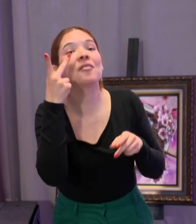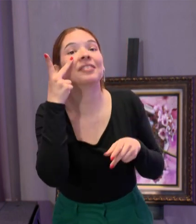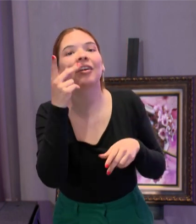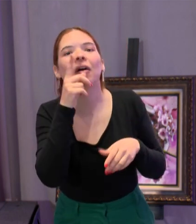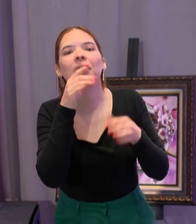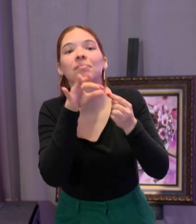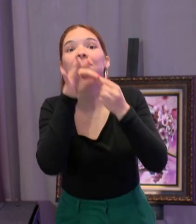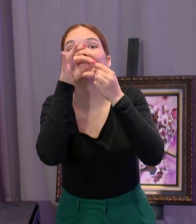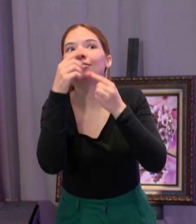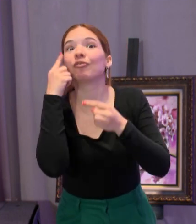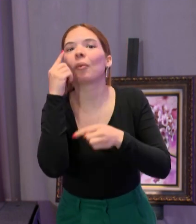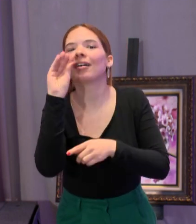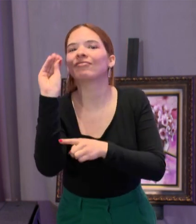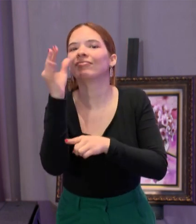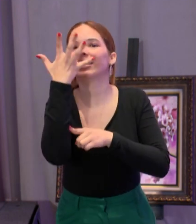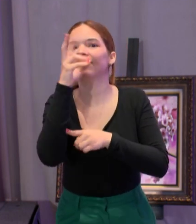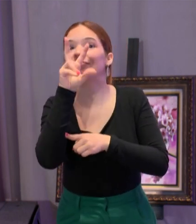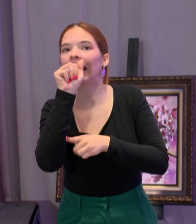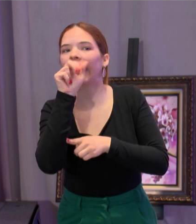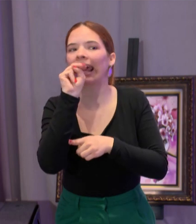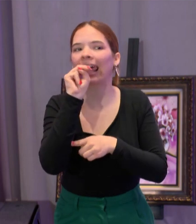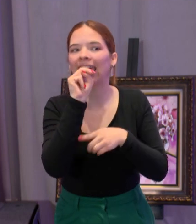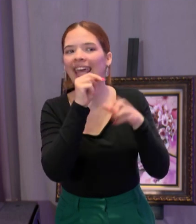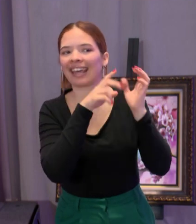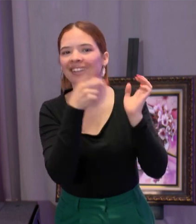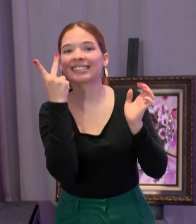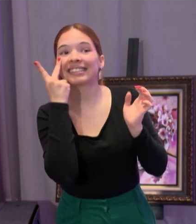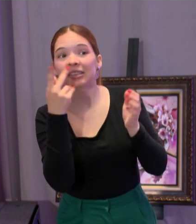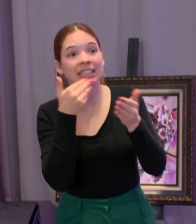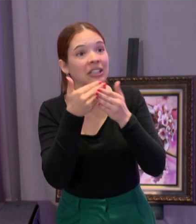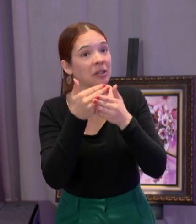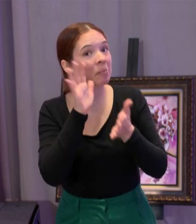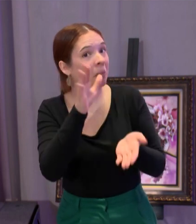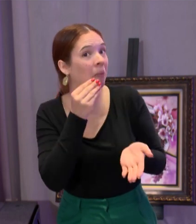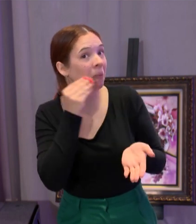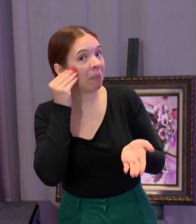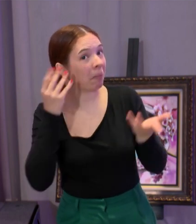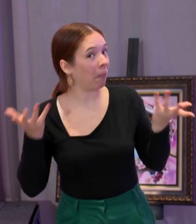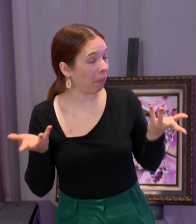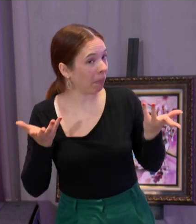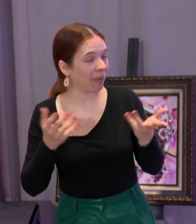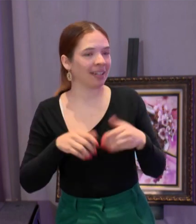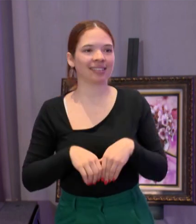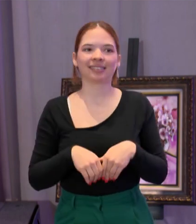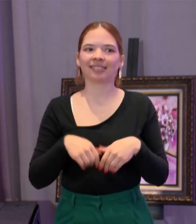AMAZON DELIVERY VAN. IT COULD BE COMING TO A NEIGHBORHOOD NEAR YOU VERY SOON. WE'RE ALSO PLEASED TO PRESENT